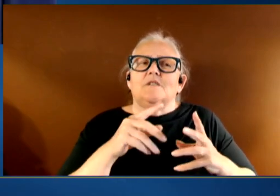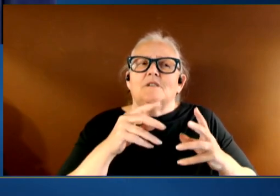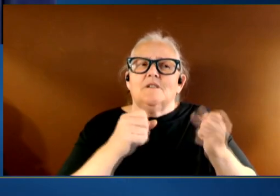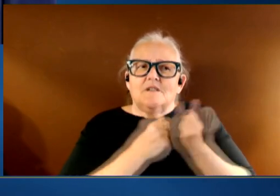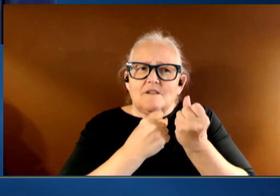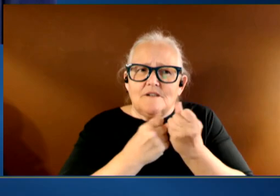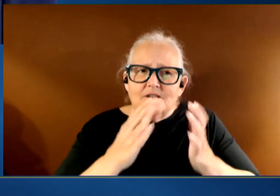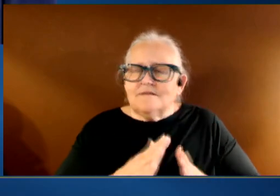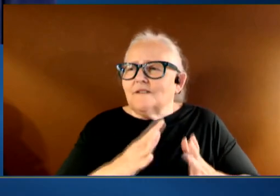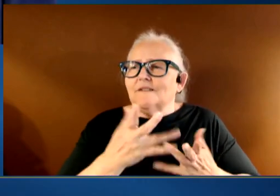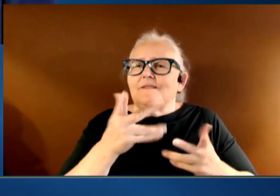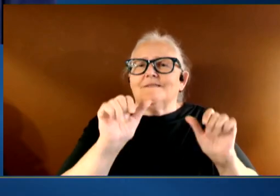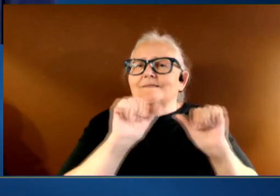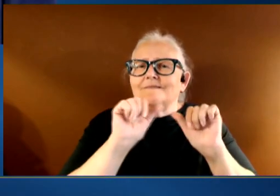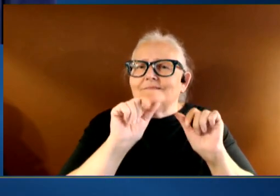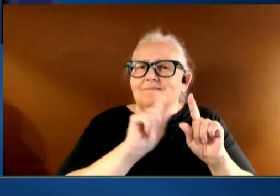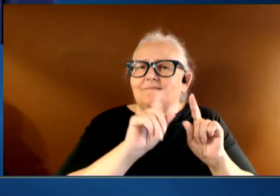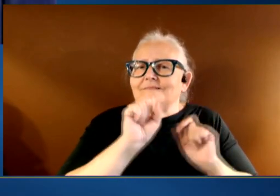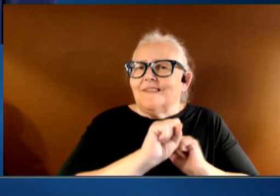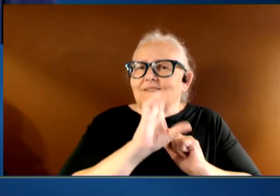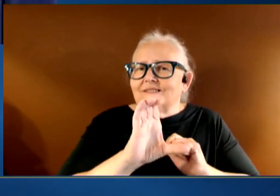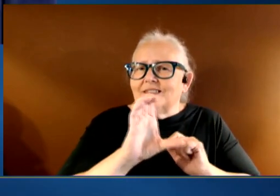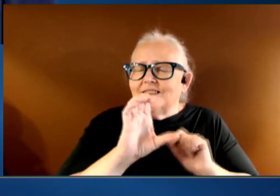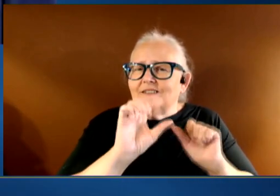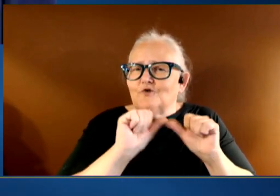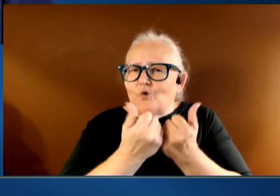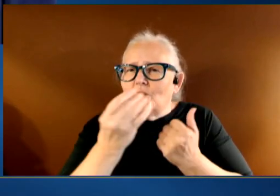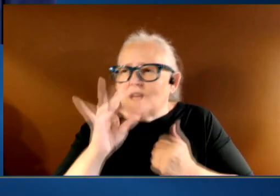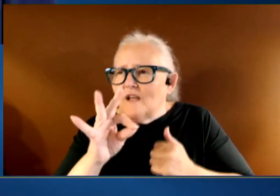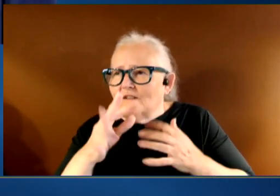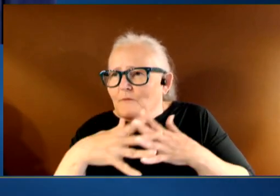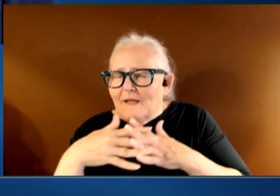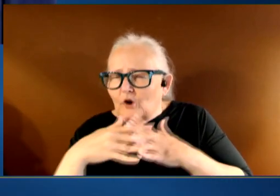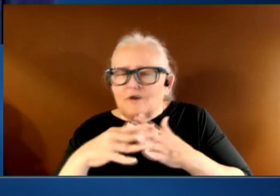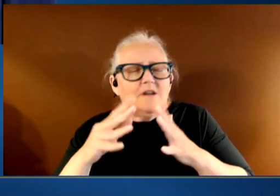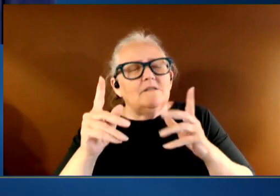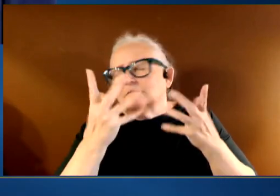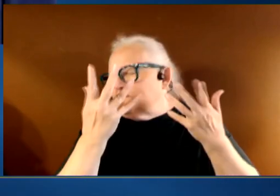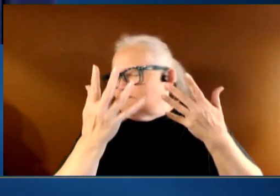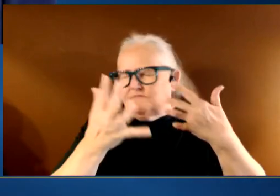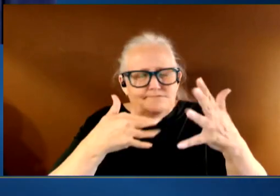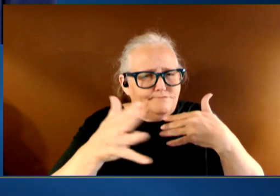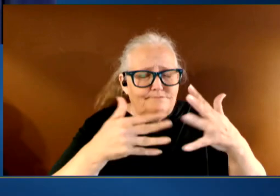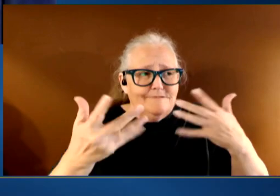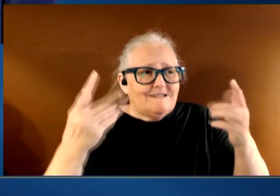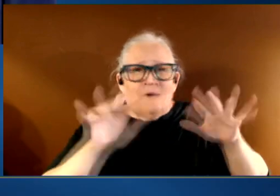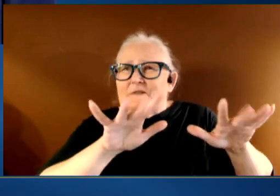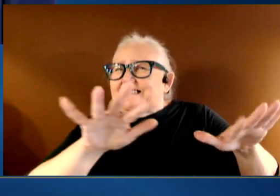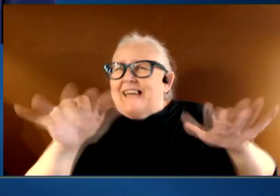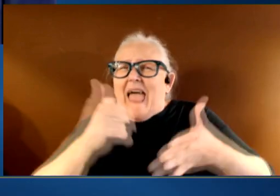for example, sickle cells [unintelligible], anyone who can help bridge that gap in terms